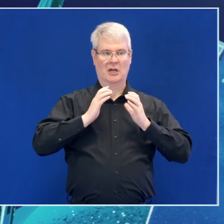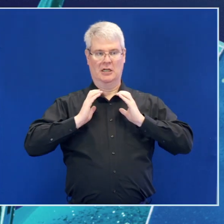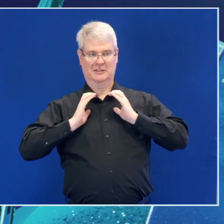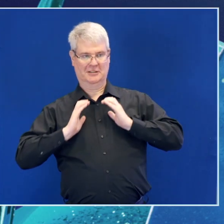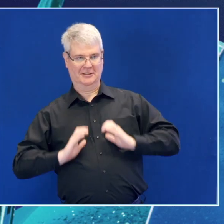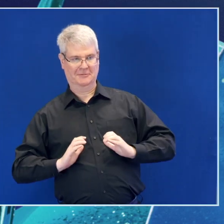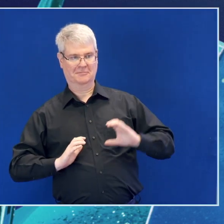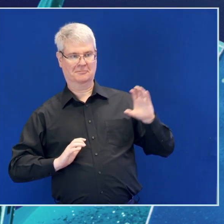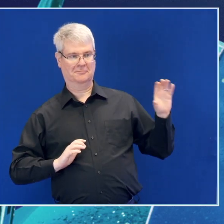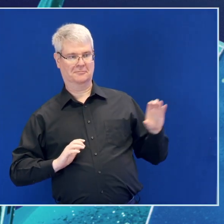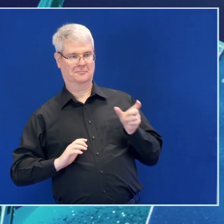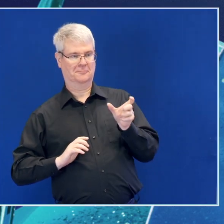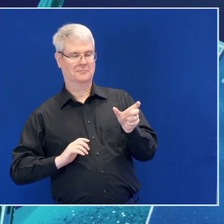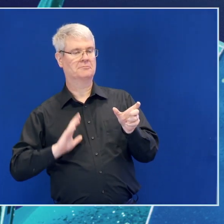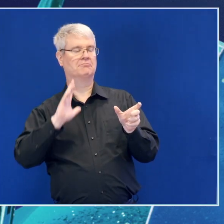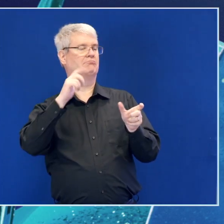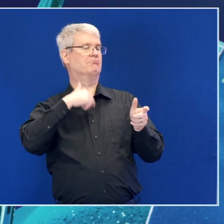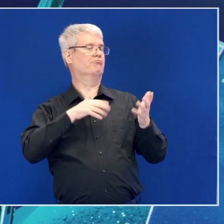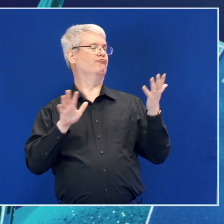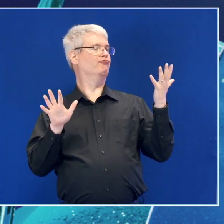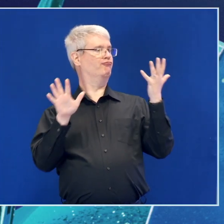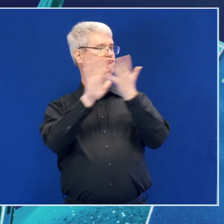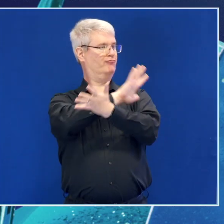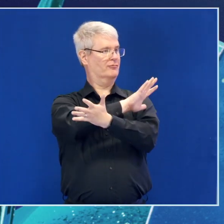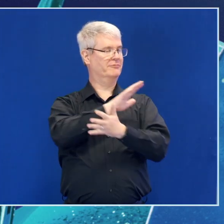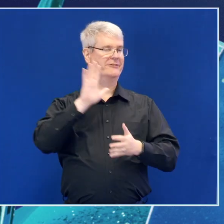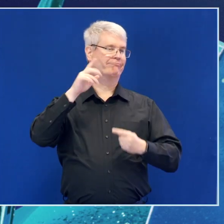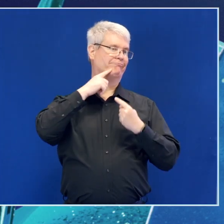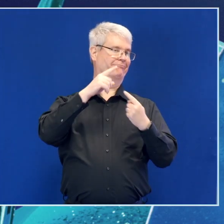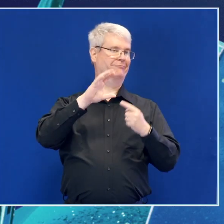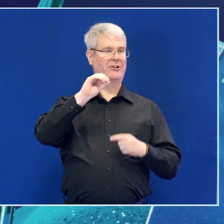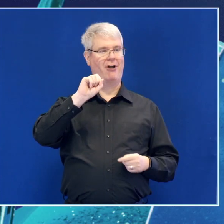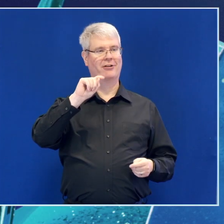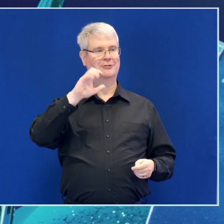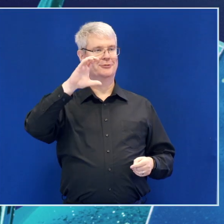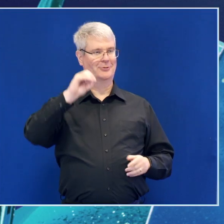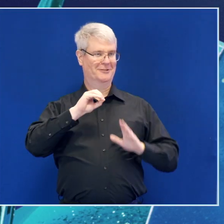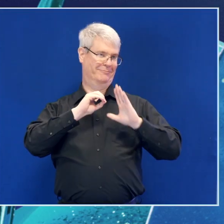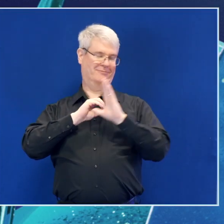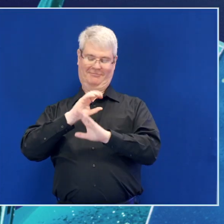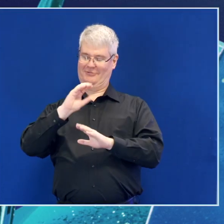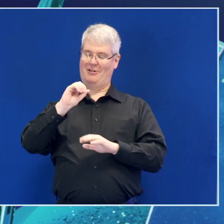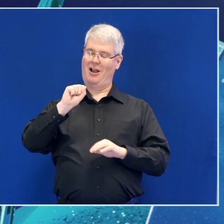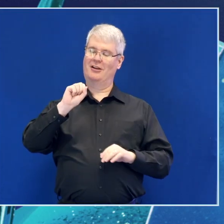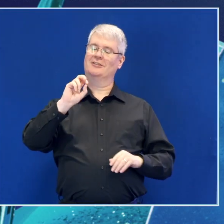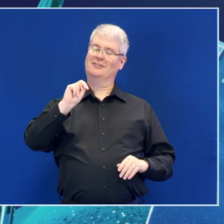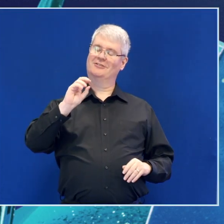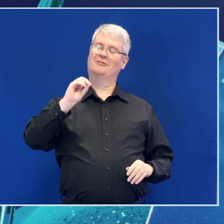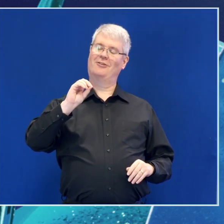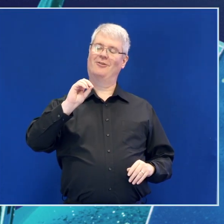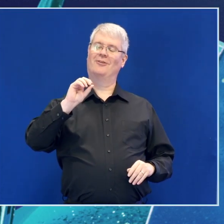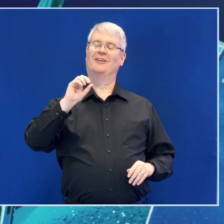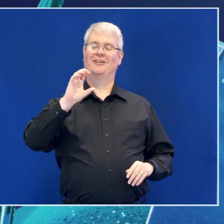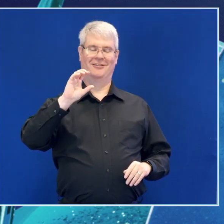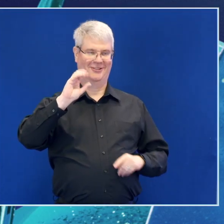search internally at Microsoft for more information about Contoso, because that's the fictitious company we always use for our demos.